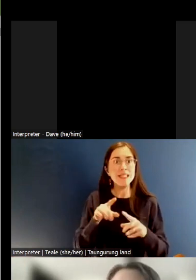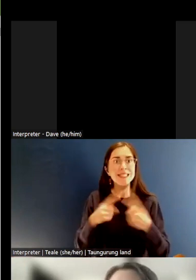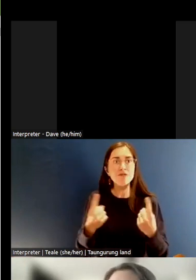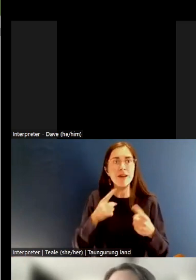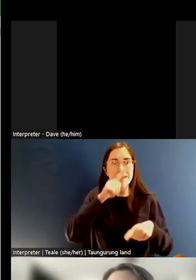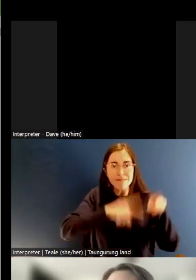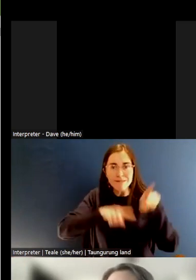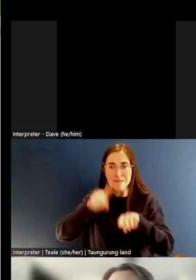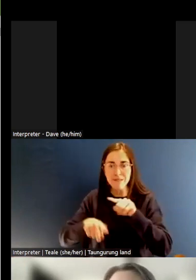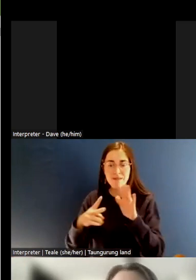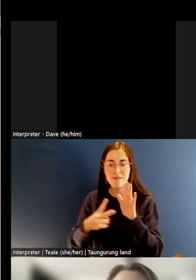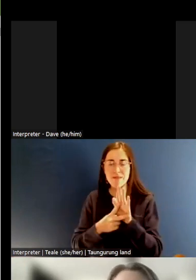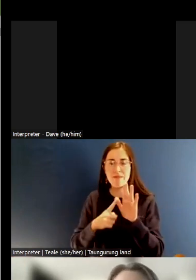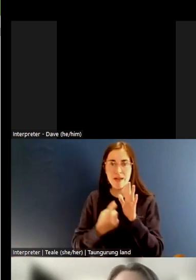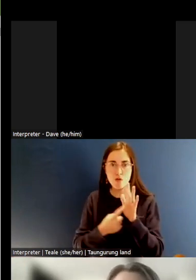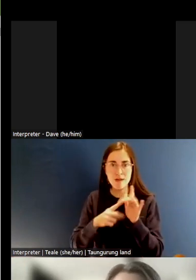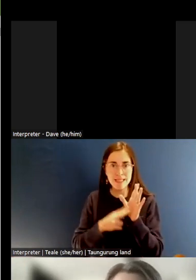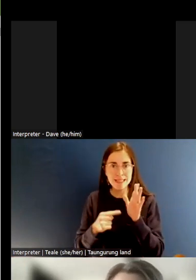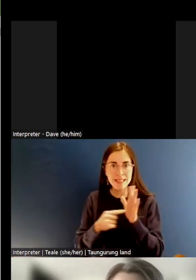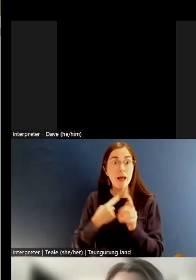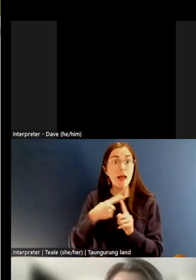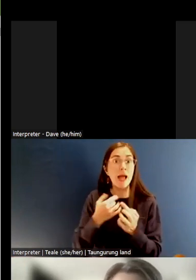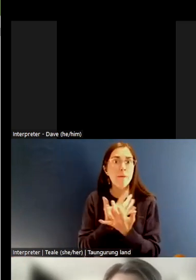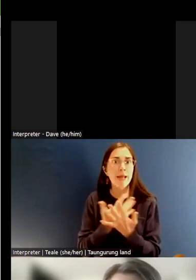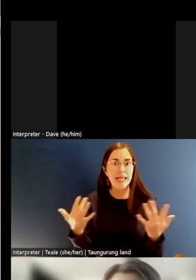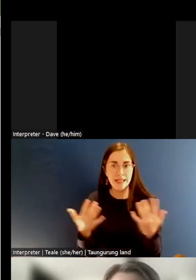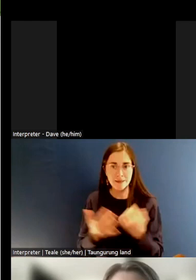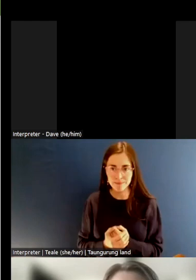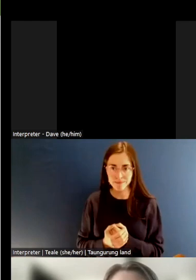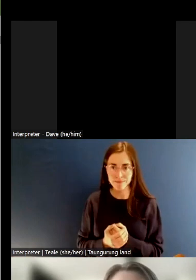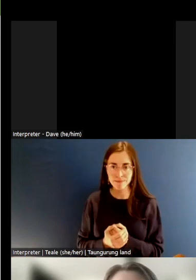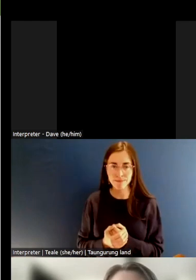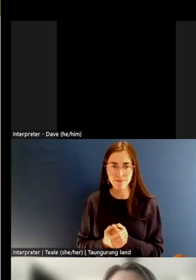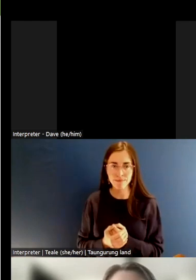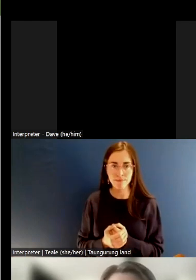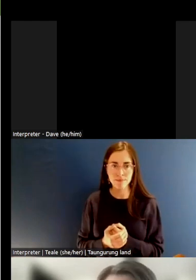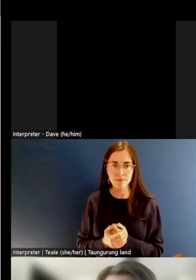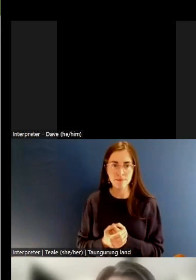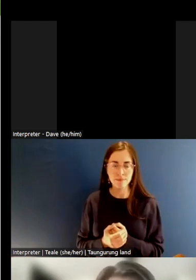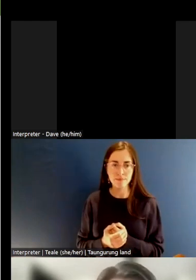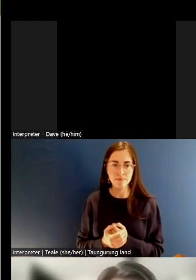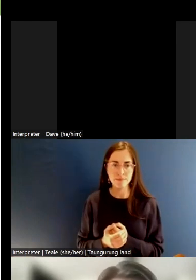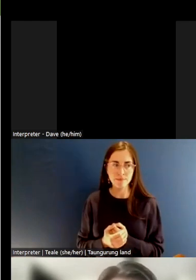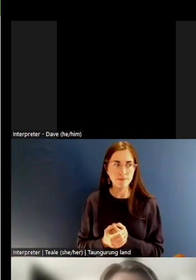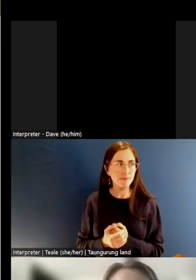and then the number of them. And so you can see there that... Does this come in?